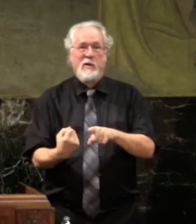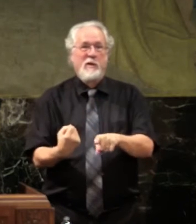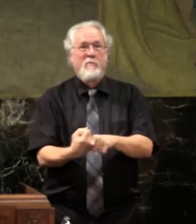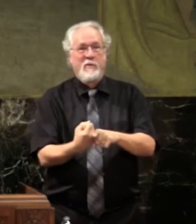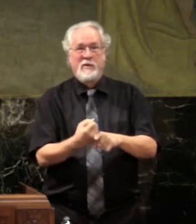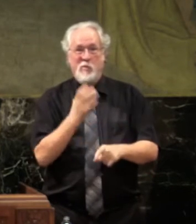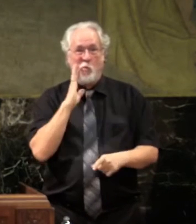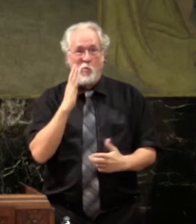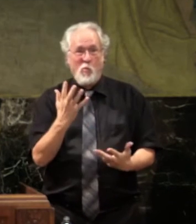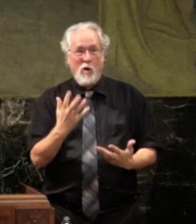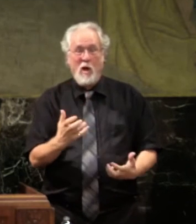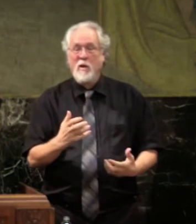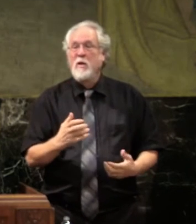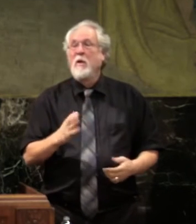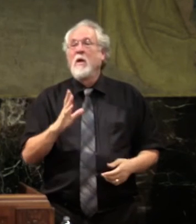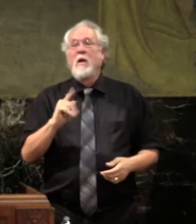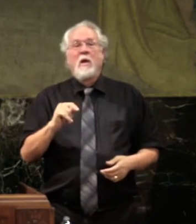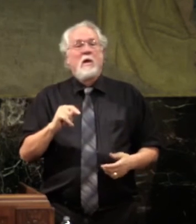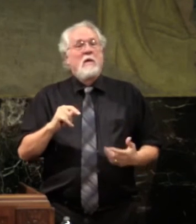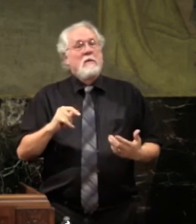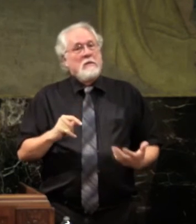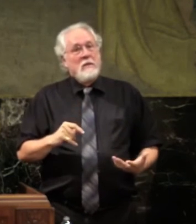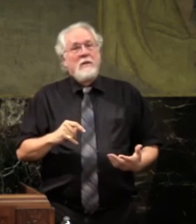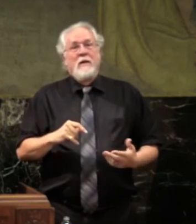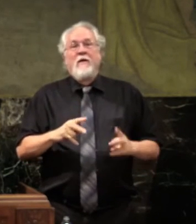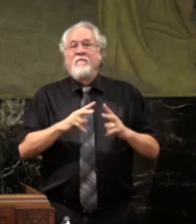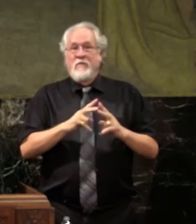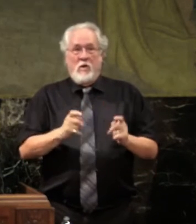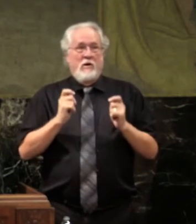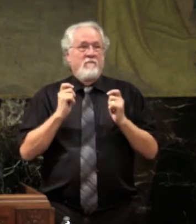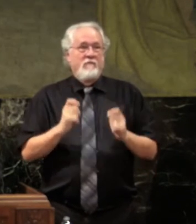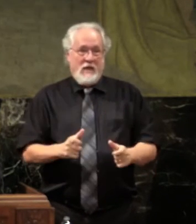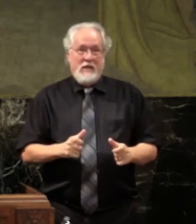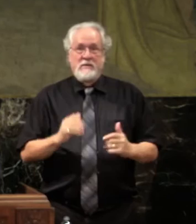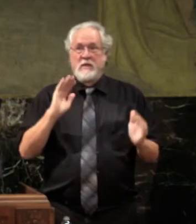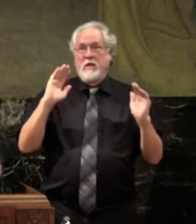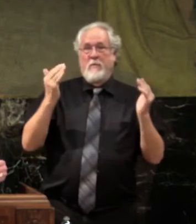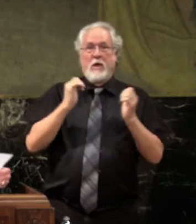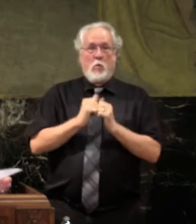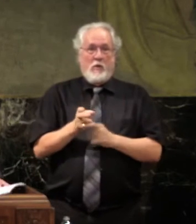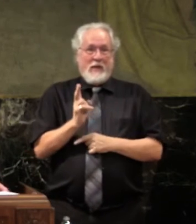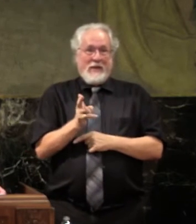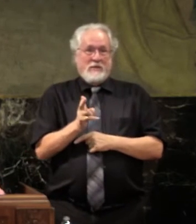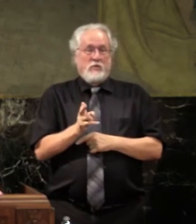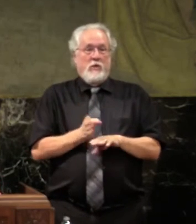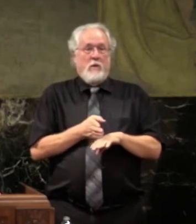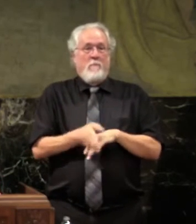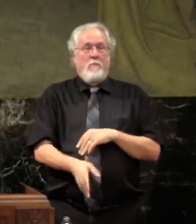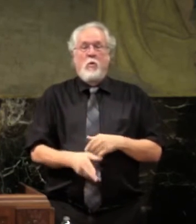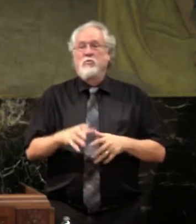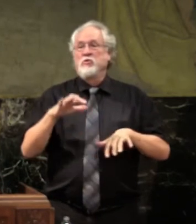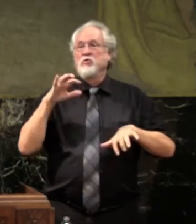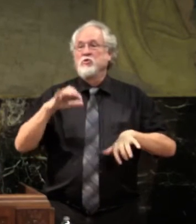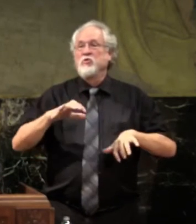would want them to be is nevertheless very fast compared to the history of post-storm assistance